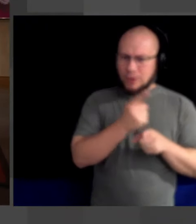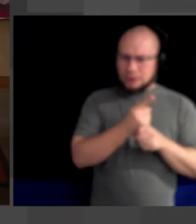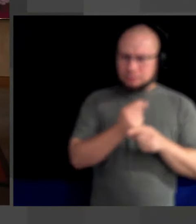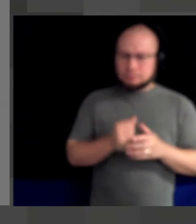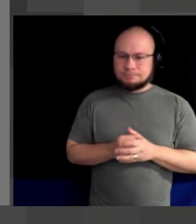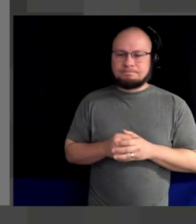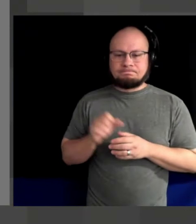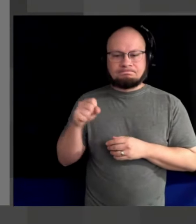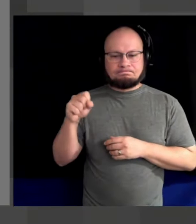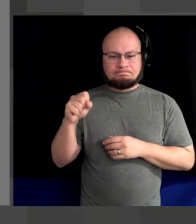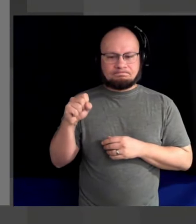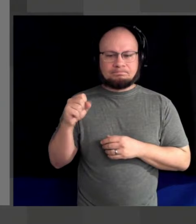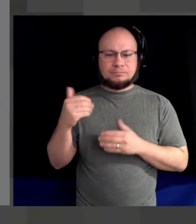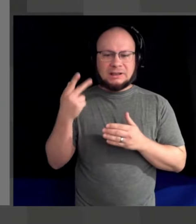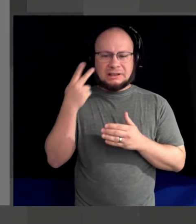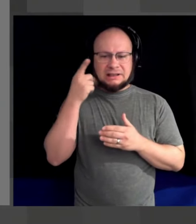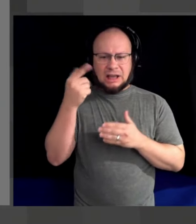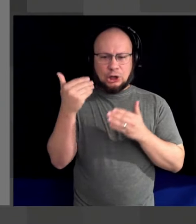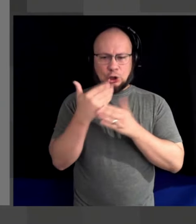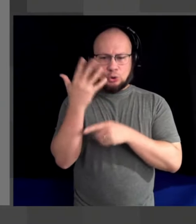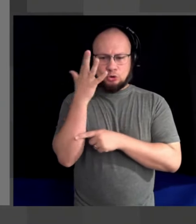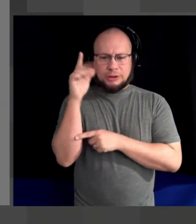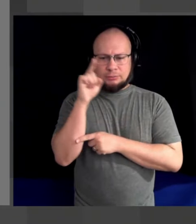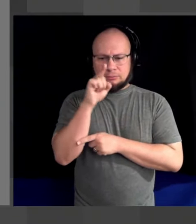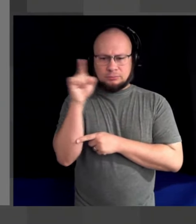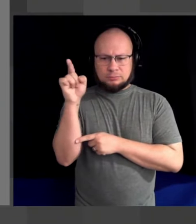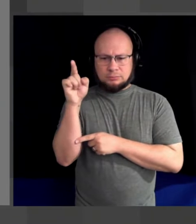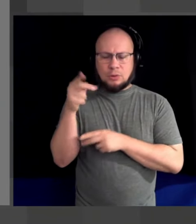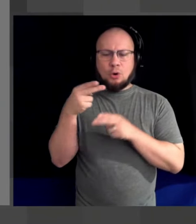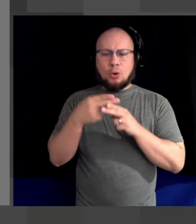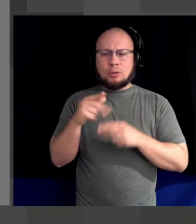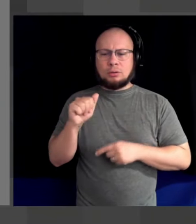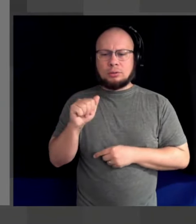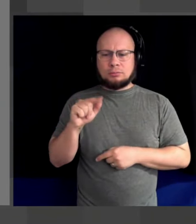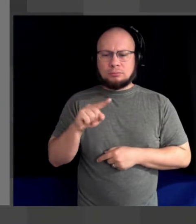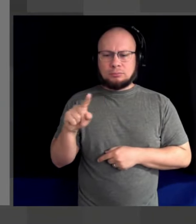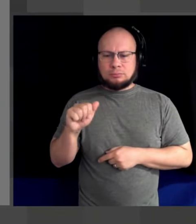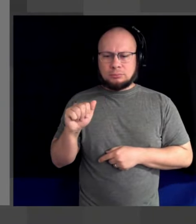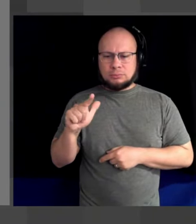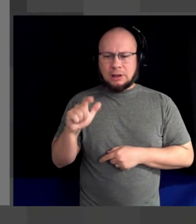PLANTS IN THE LUSH CAVES. THERE WAS THIS NEW TREE THAT